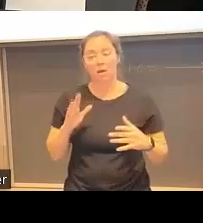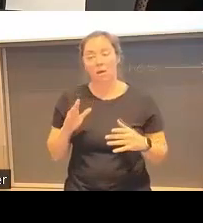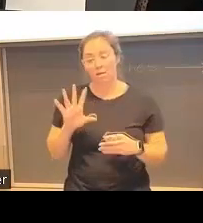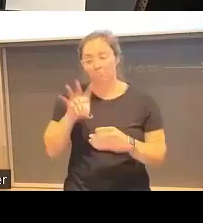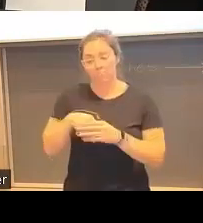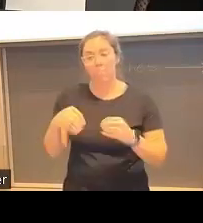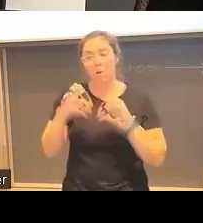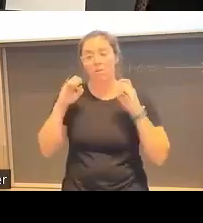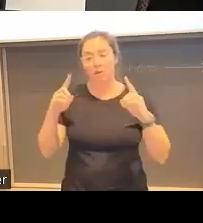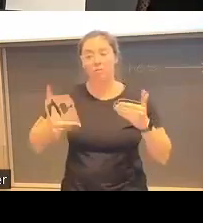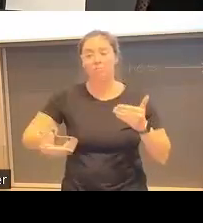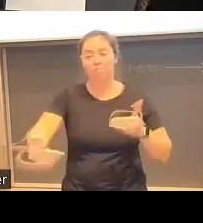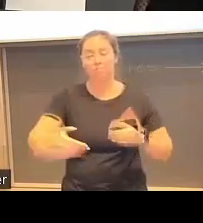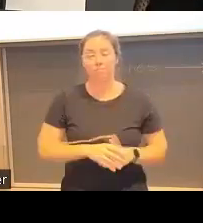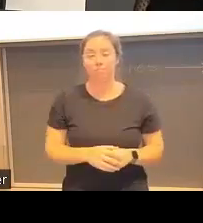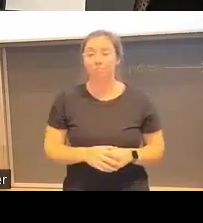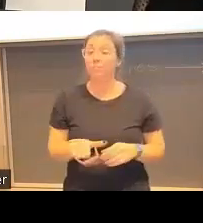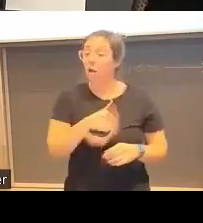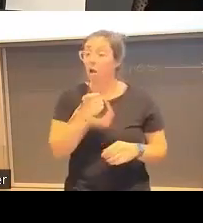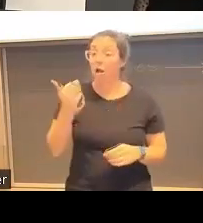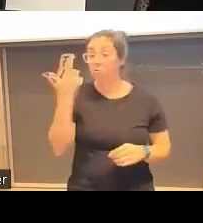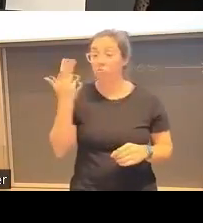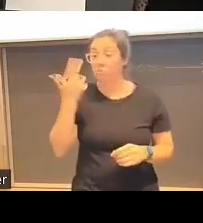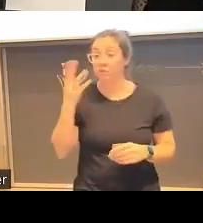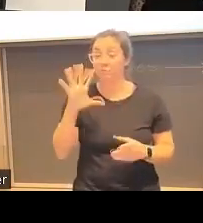um the other piece that is embedded within the department of Psychiatry is our coaching Academy